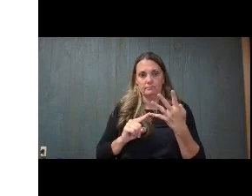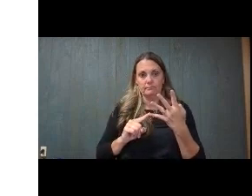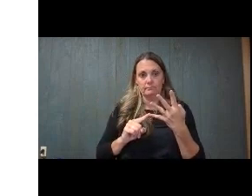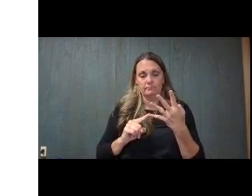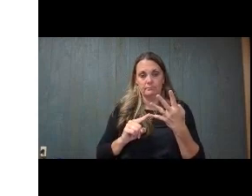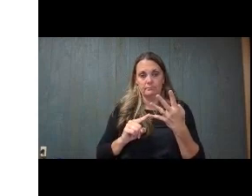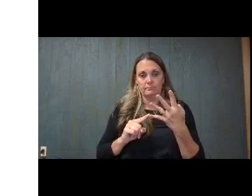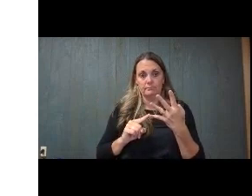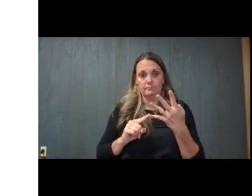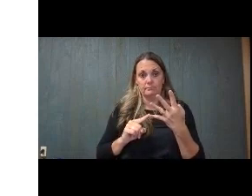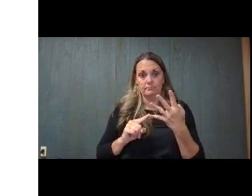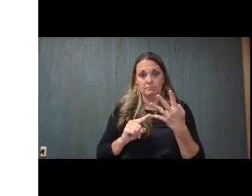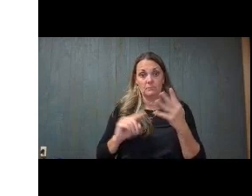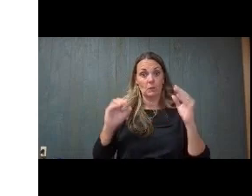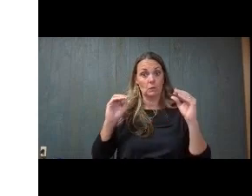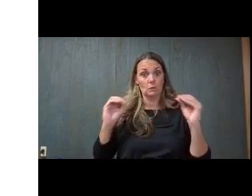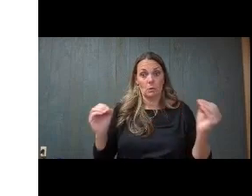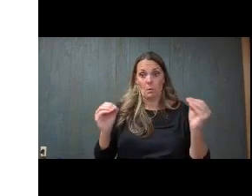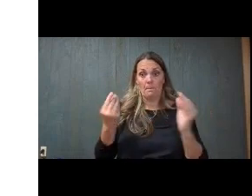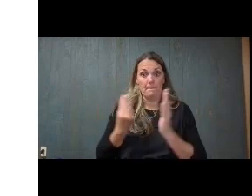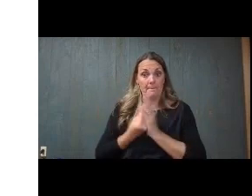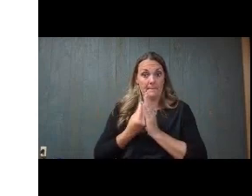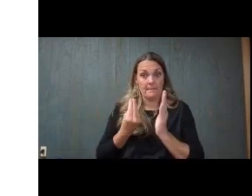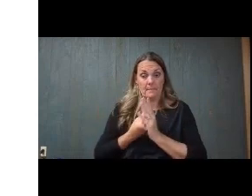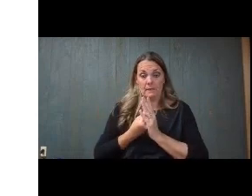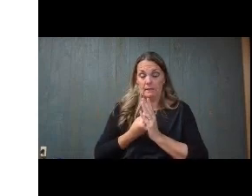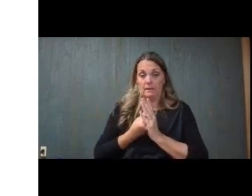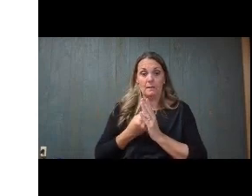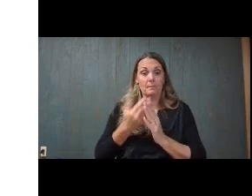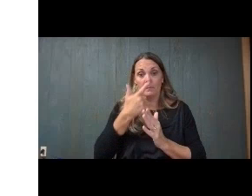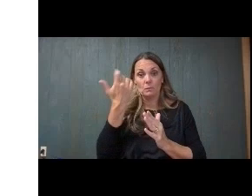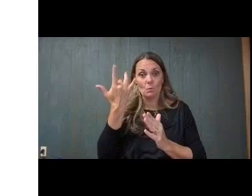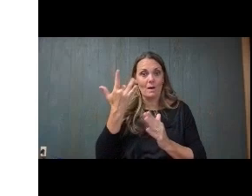and year four is zero. Has there are no new hires?